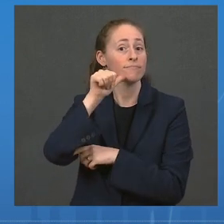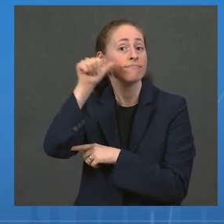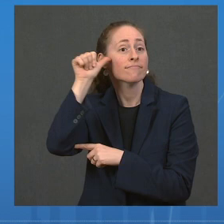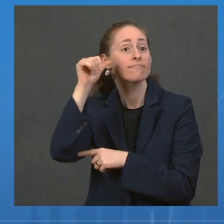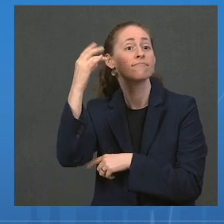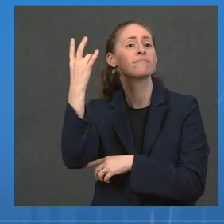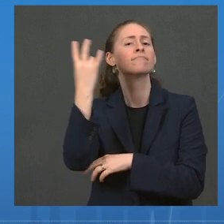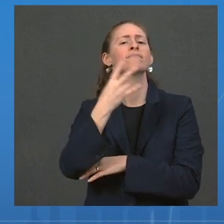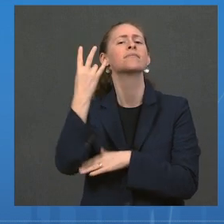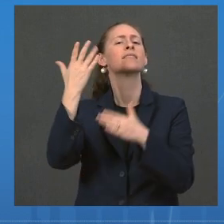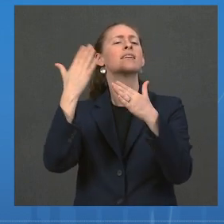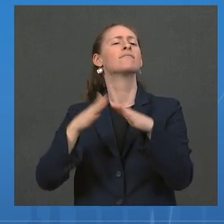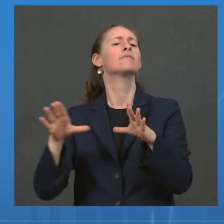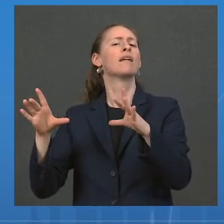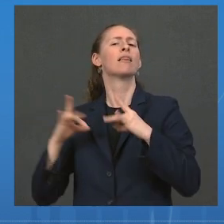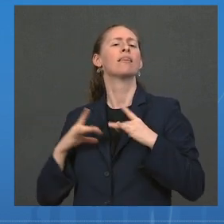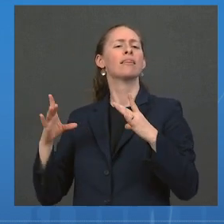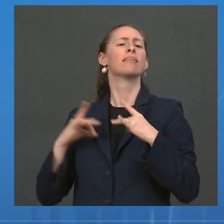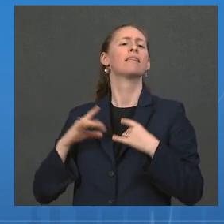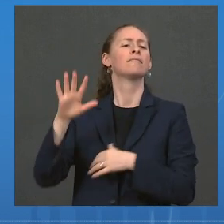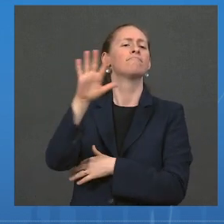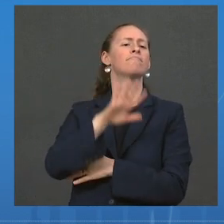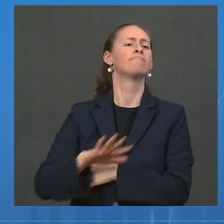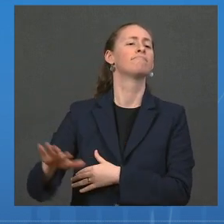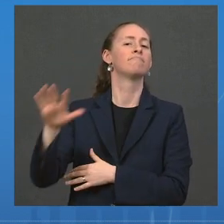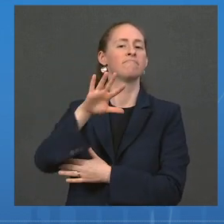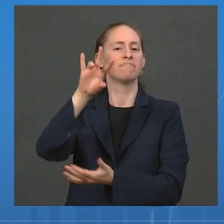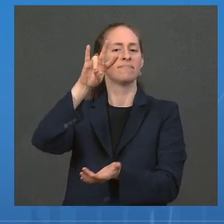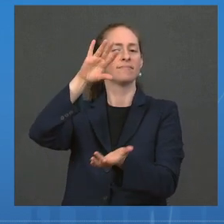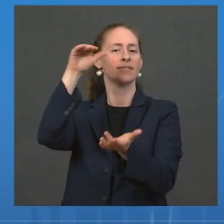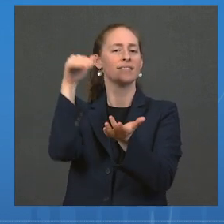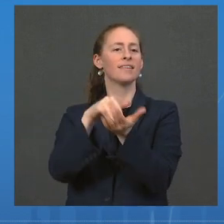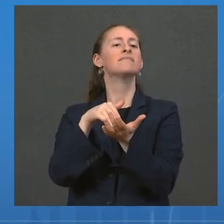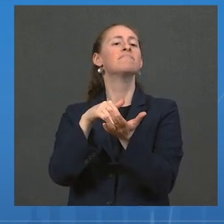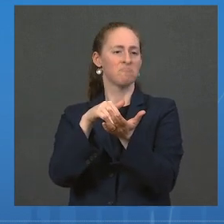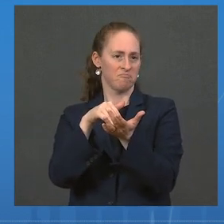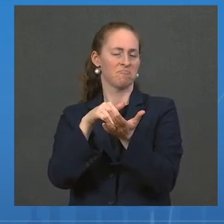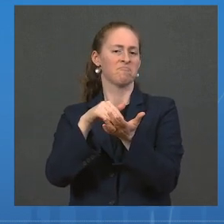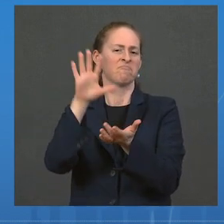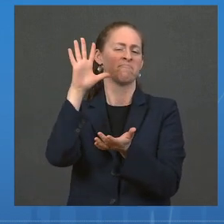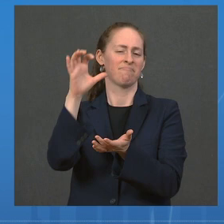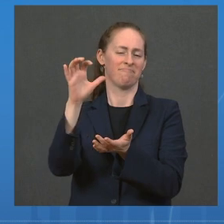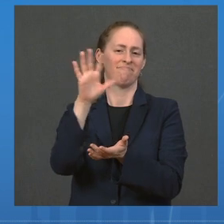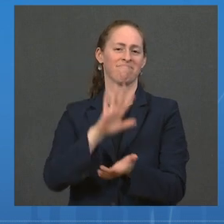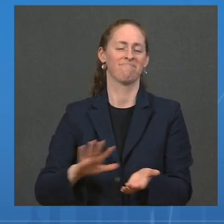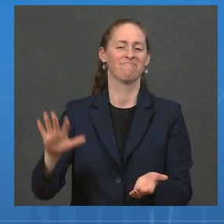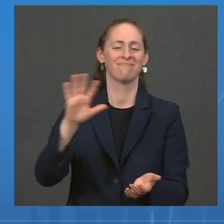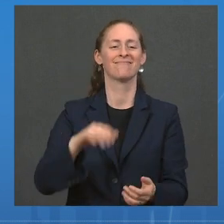was about 75,500 cases per day, which represents a decrease of about 16 percent